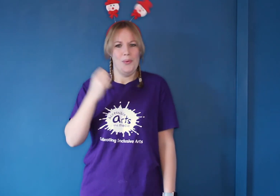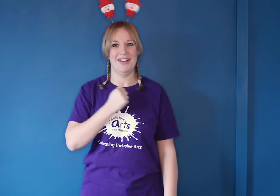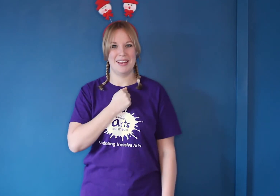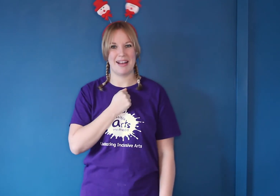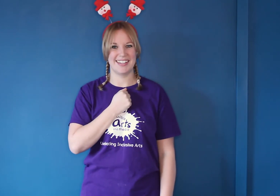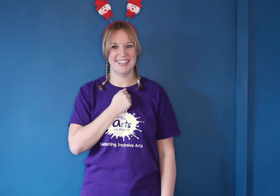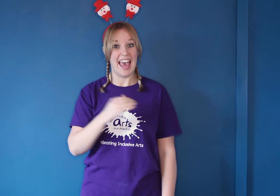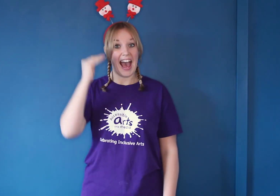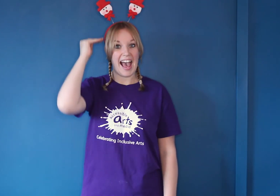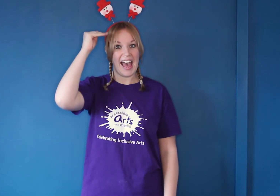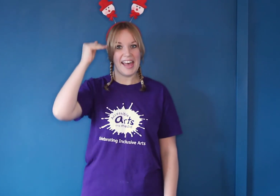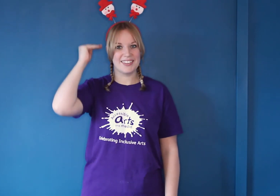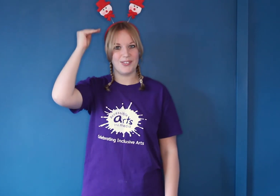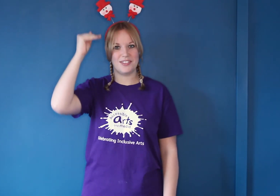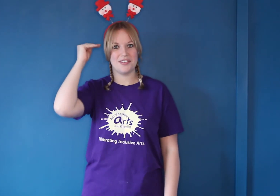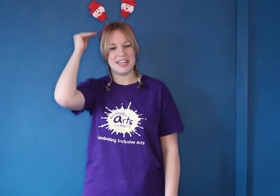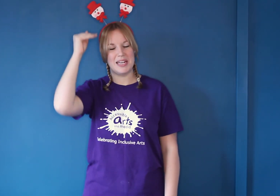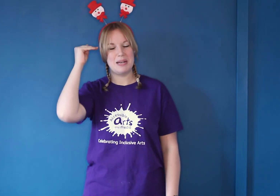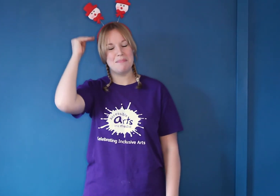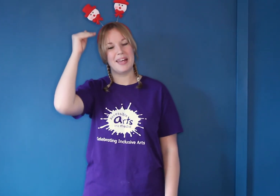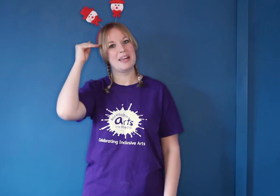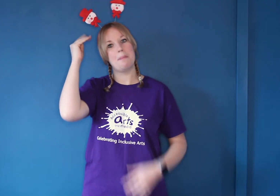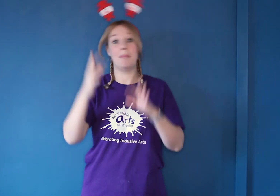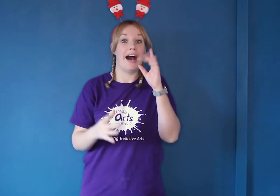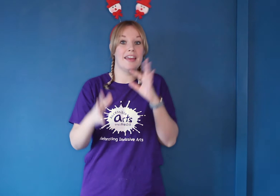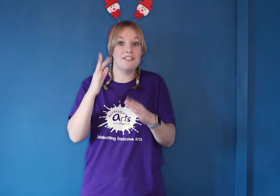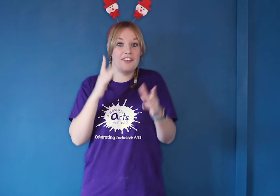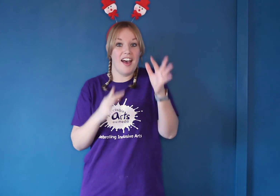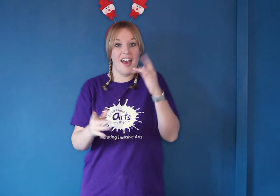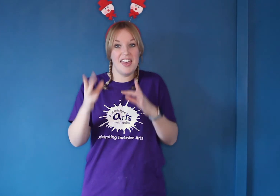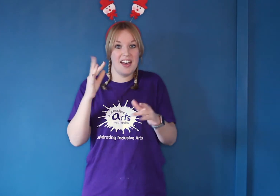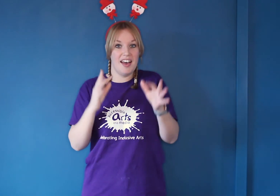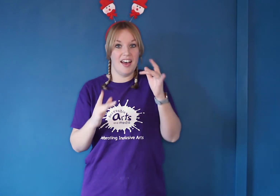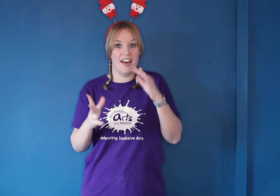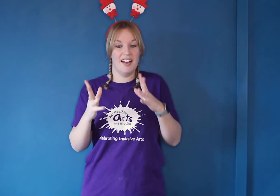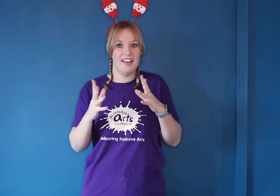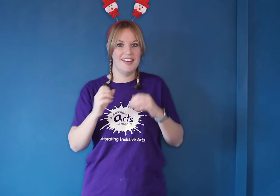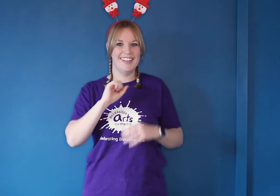Oo lovely. My turn. As we dream by the fire.